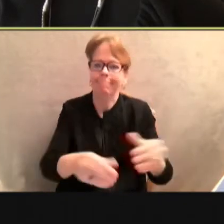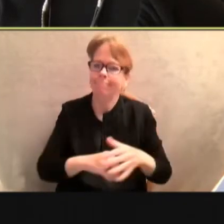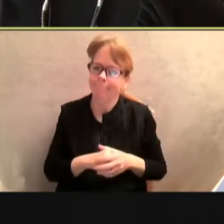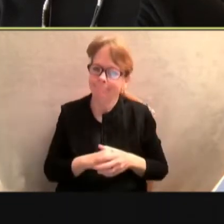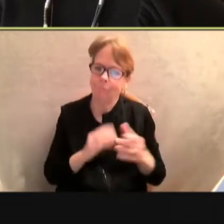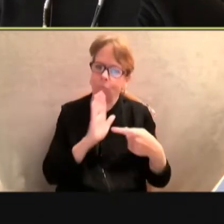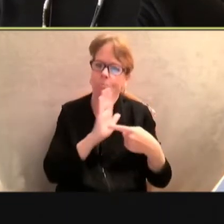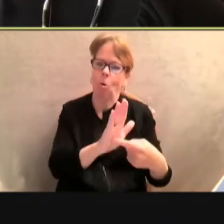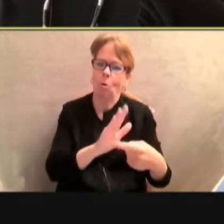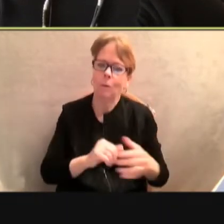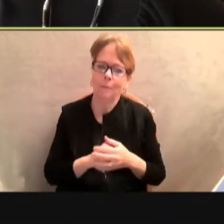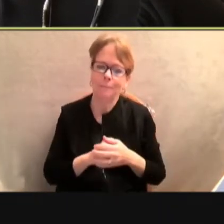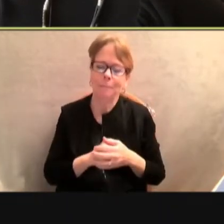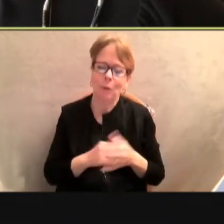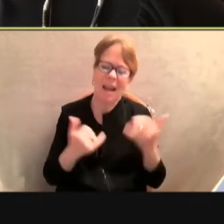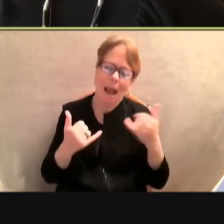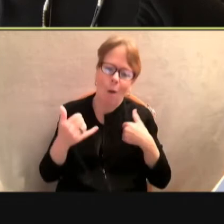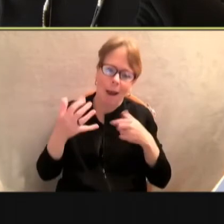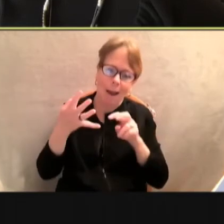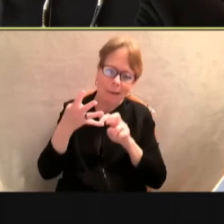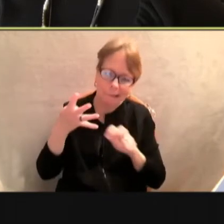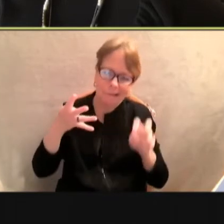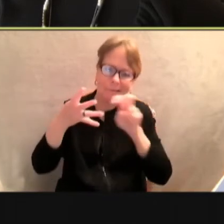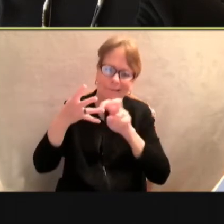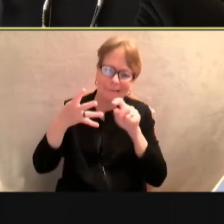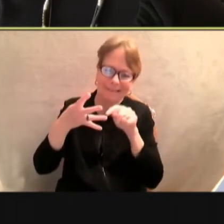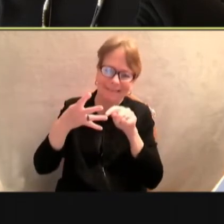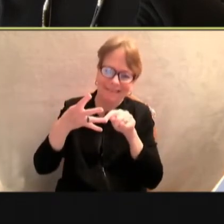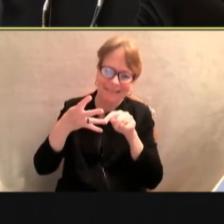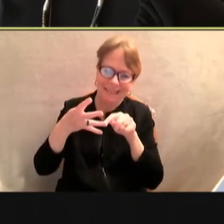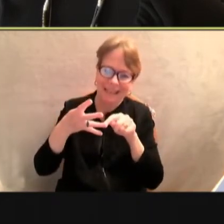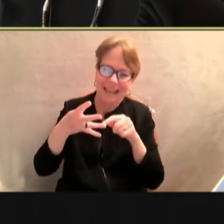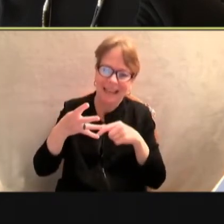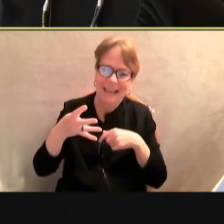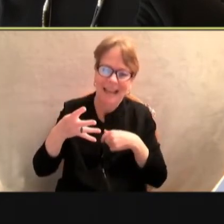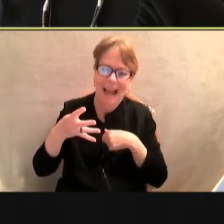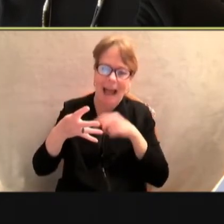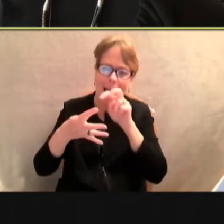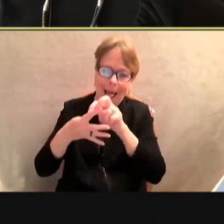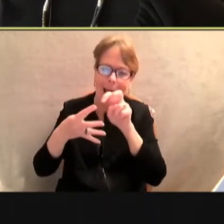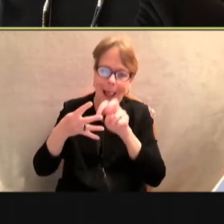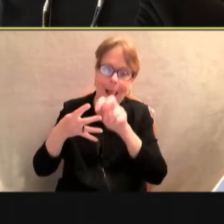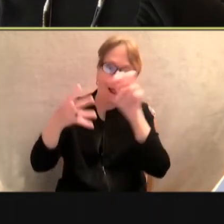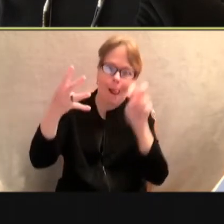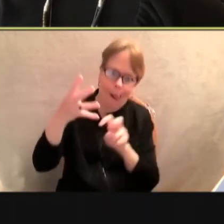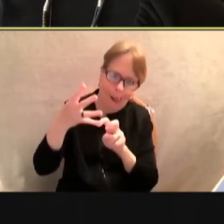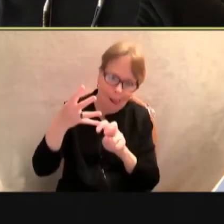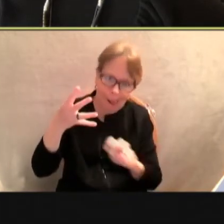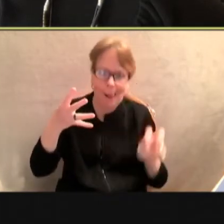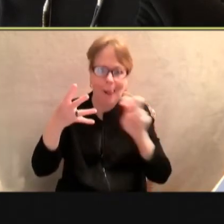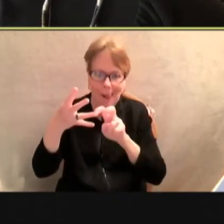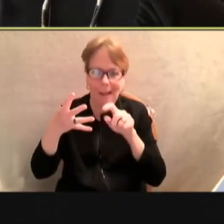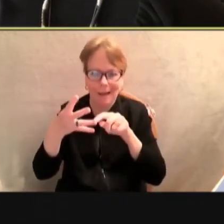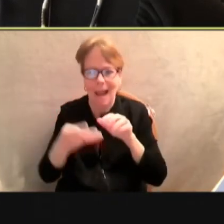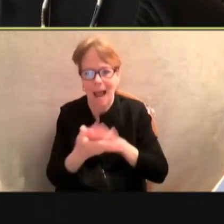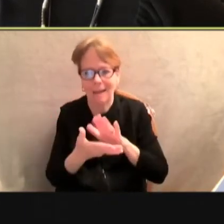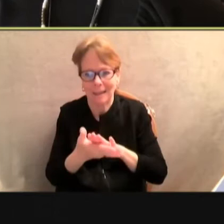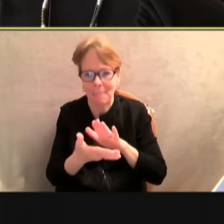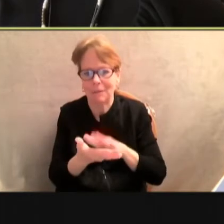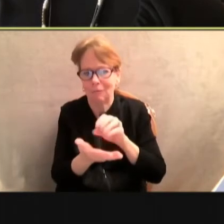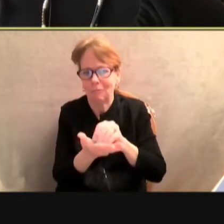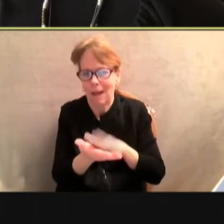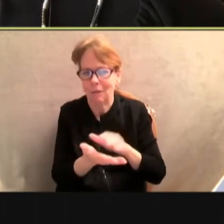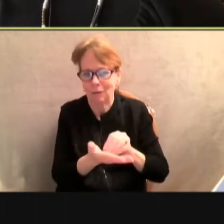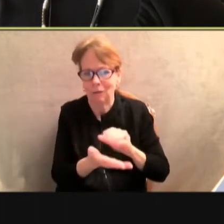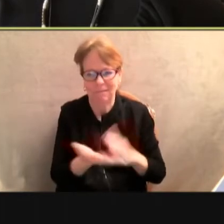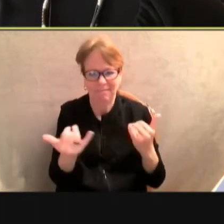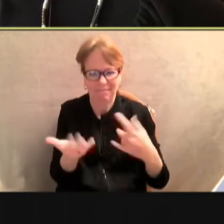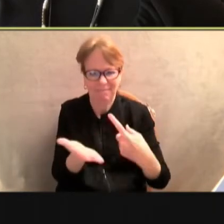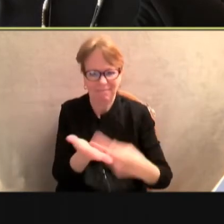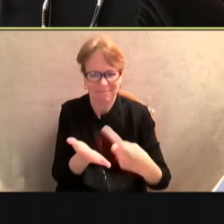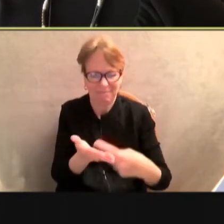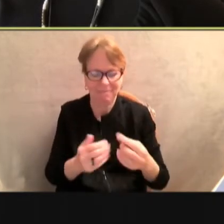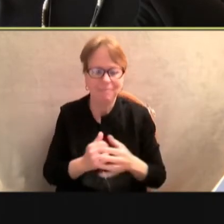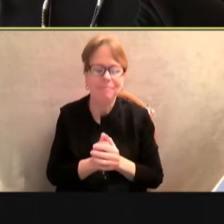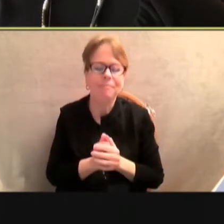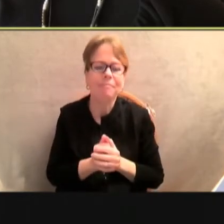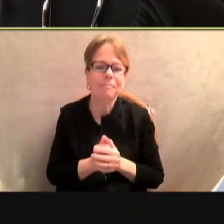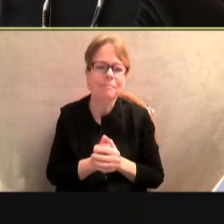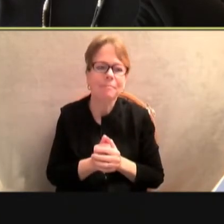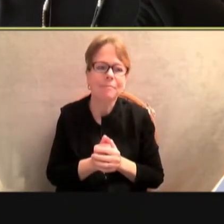I'm skipping back to the third column on the PowerPoint, academic records. Many people